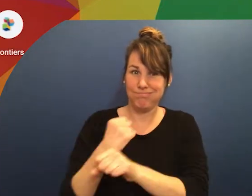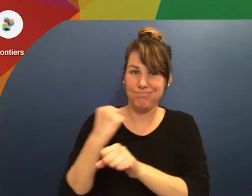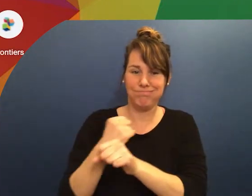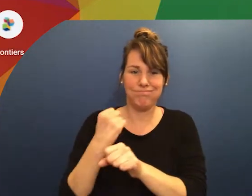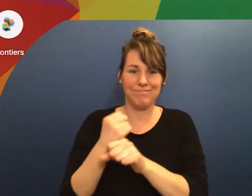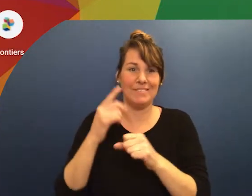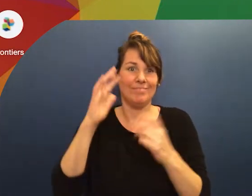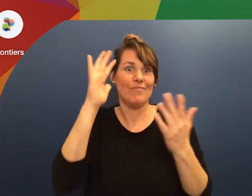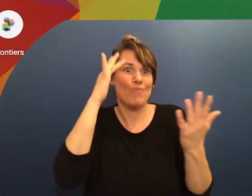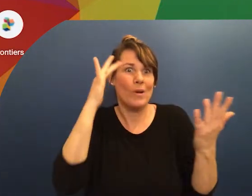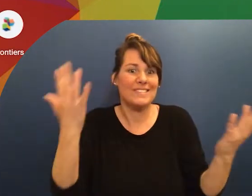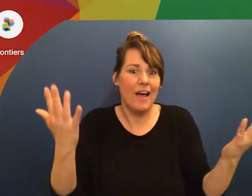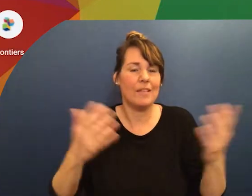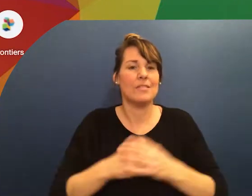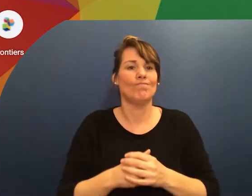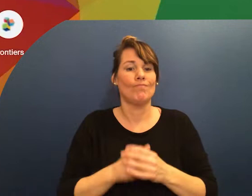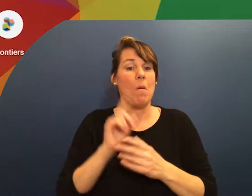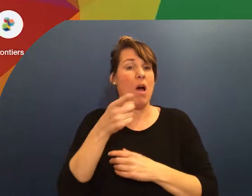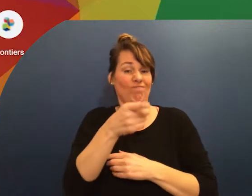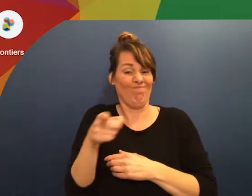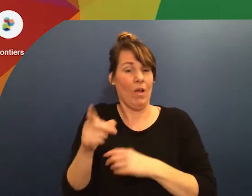You can use the search function in Elan to do this job.